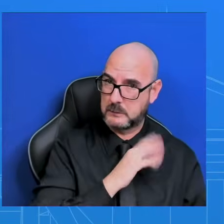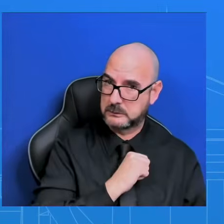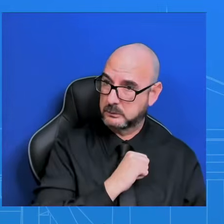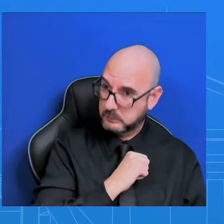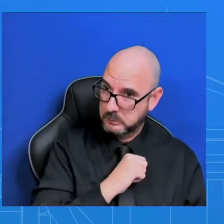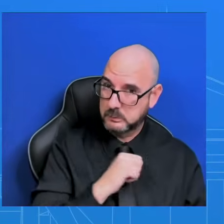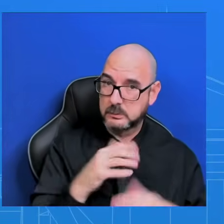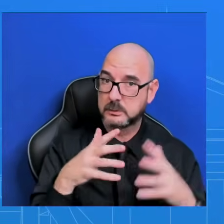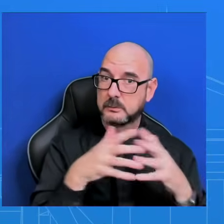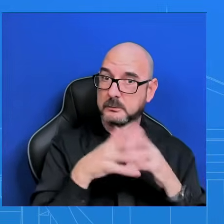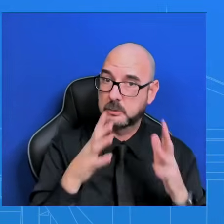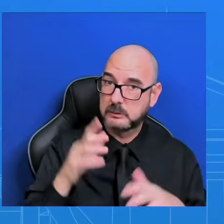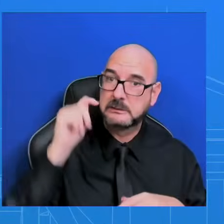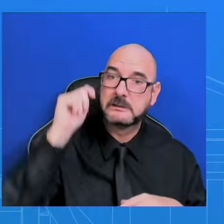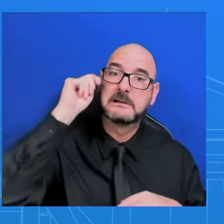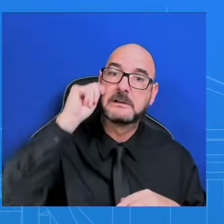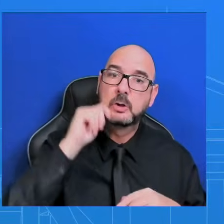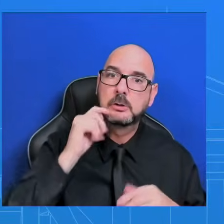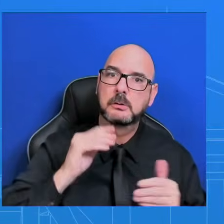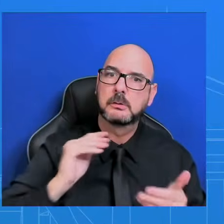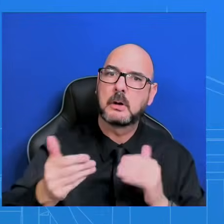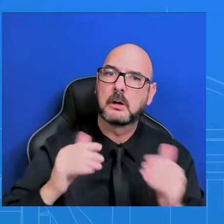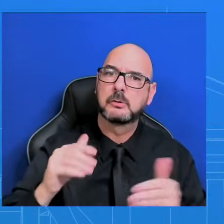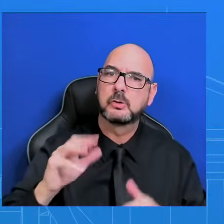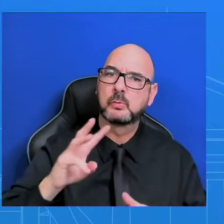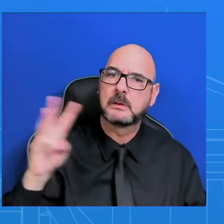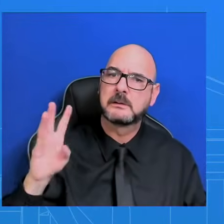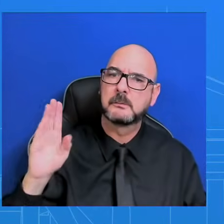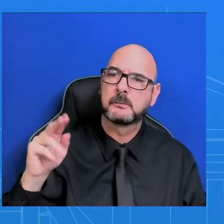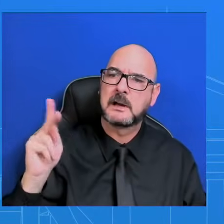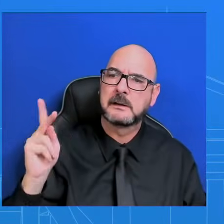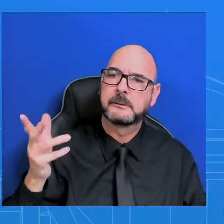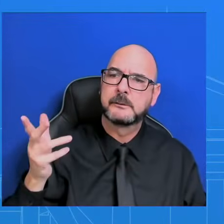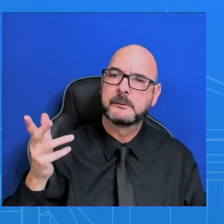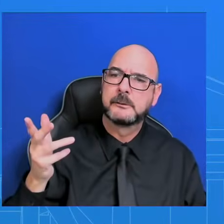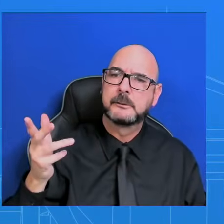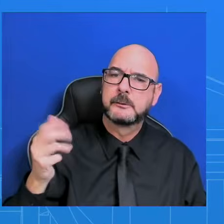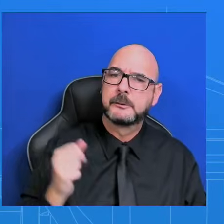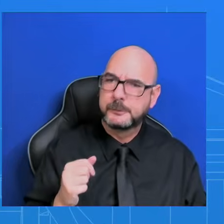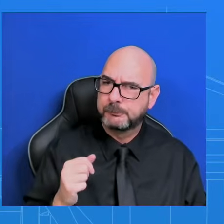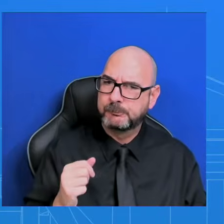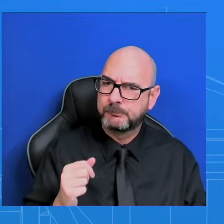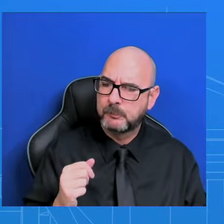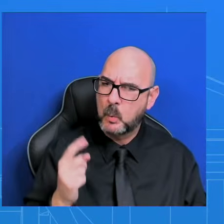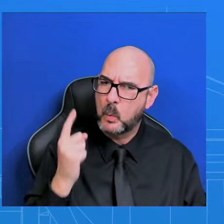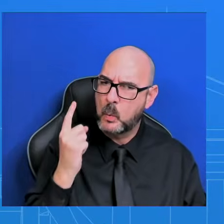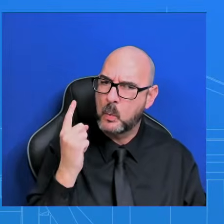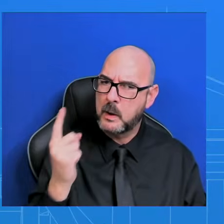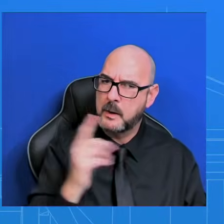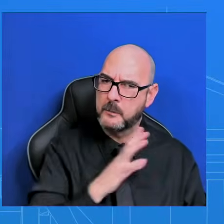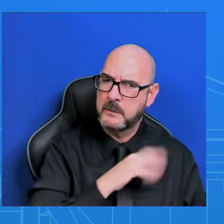And was that something that President Biden discussed with Netanyahu during the call? Mr. Kirby: We're seriously concerned about these reports.